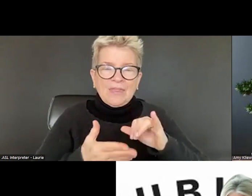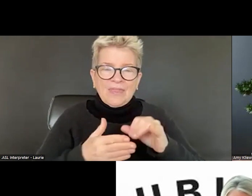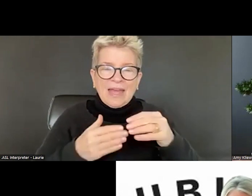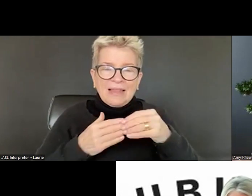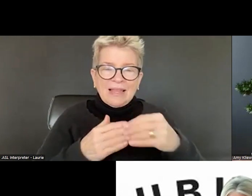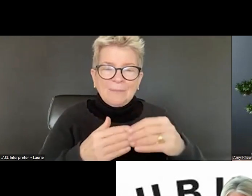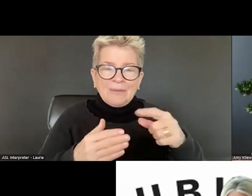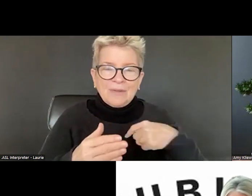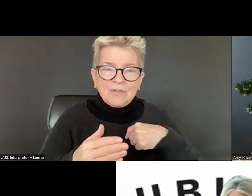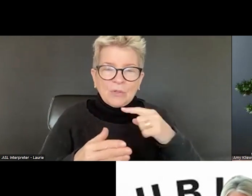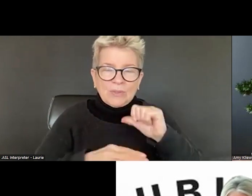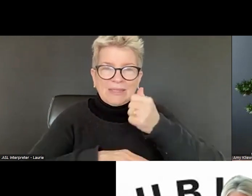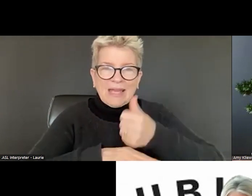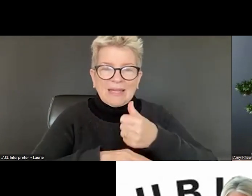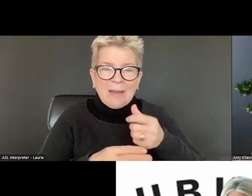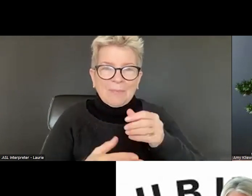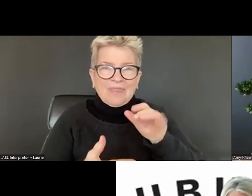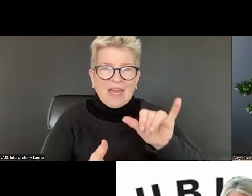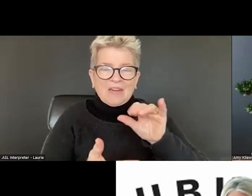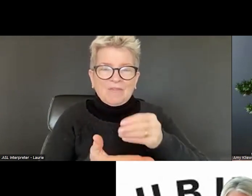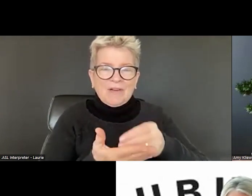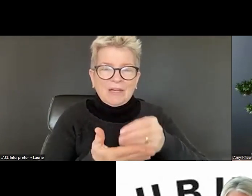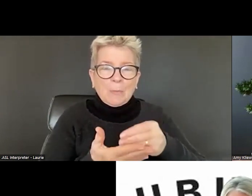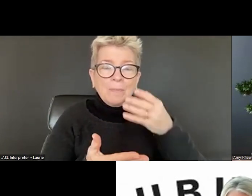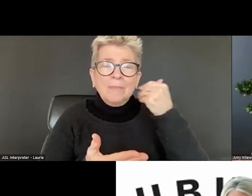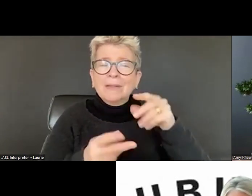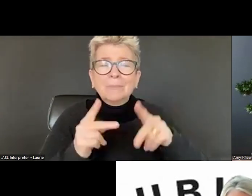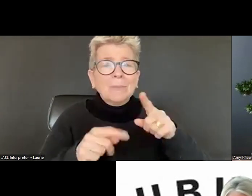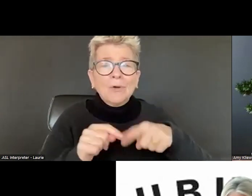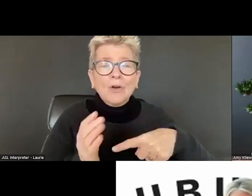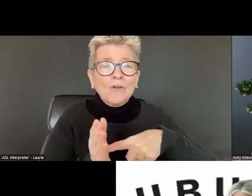the therapy fund because many people could not afford therapy and people were coming to